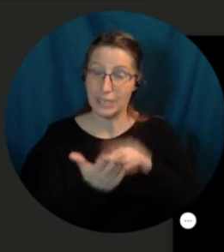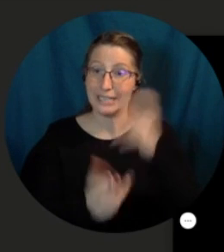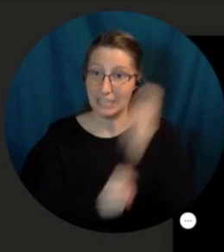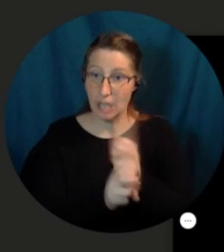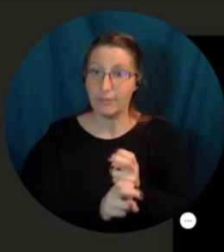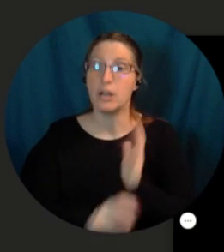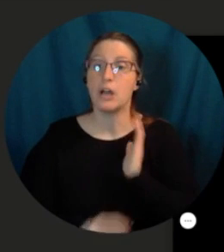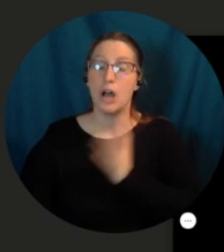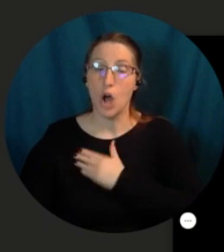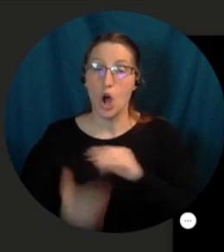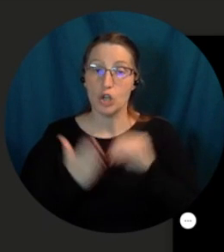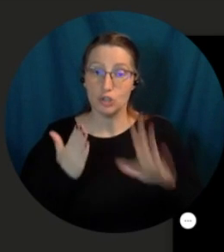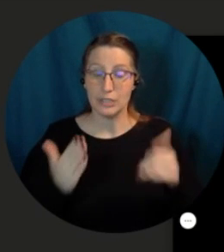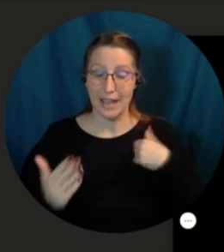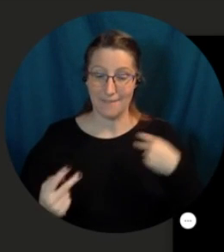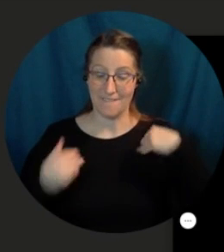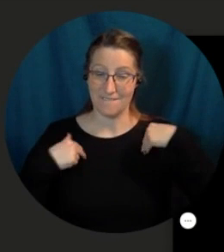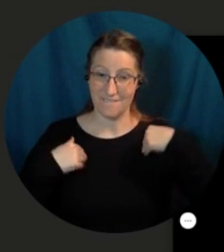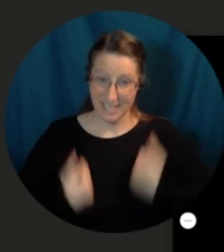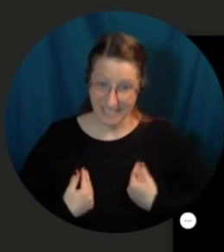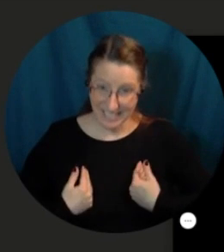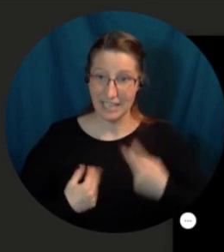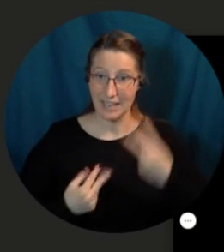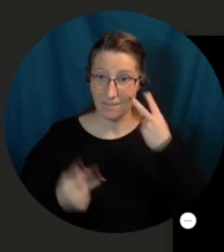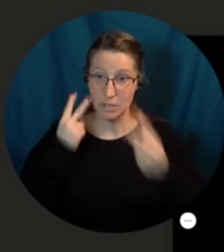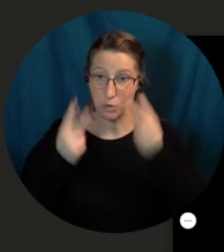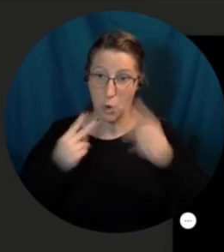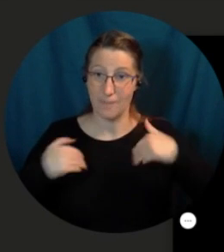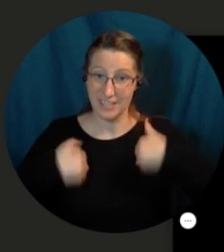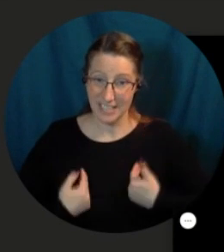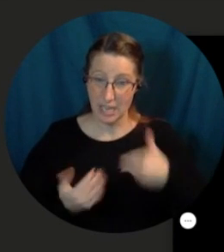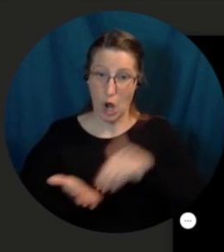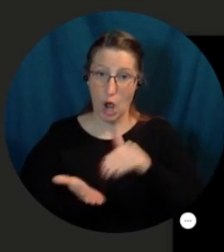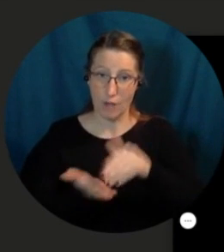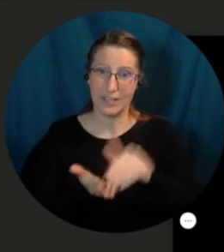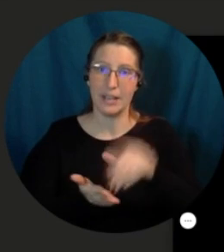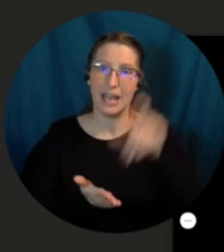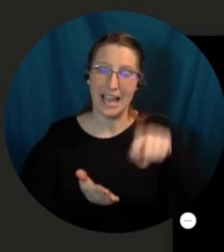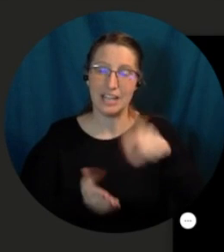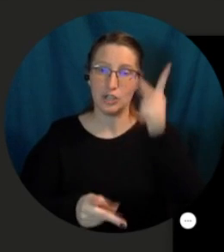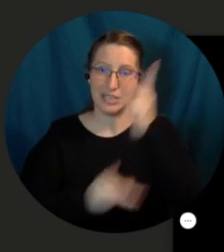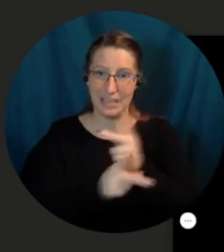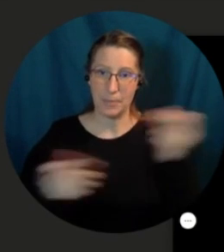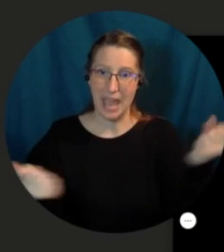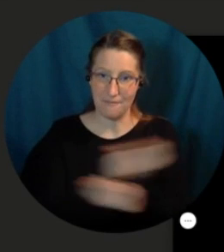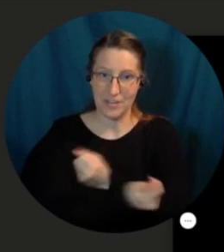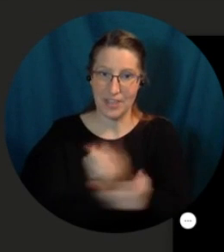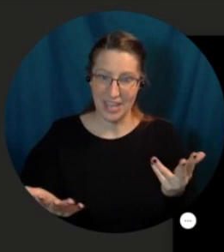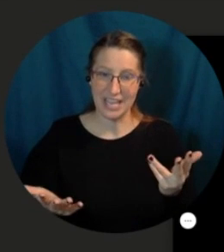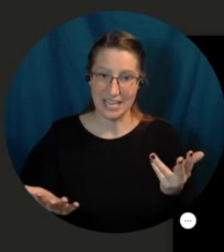of visual fatigue, that we needed to keep the variables of the lesson the same